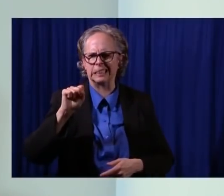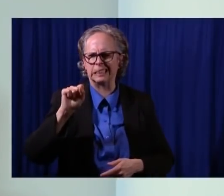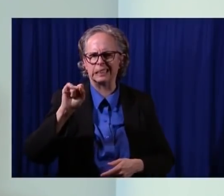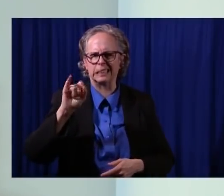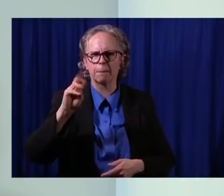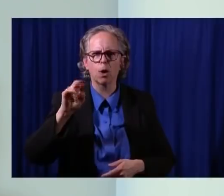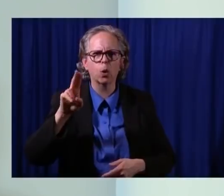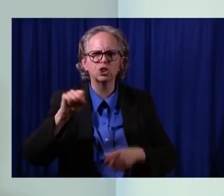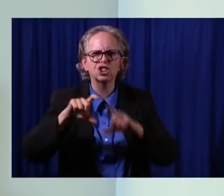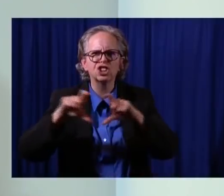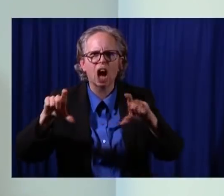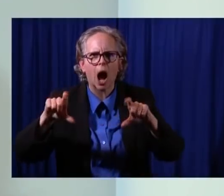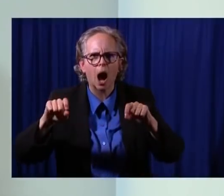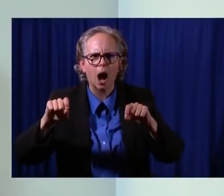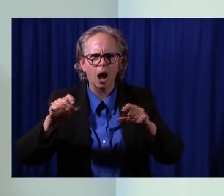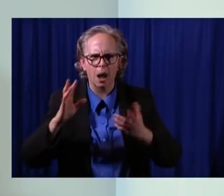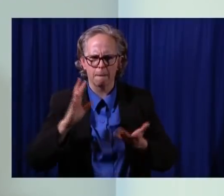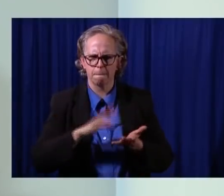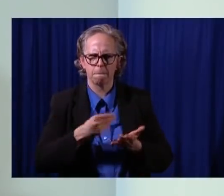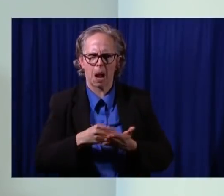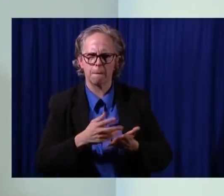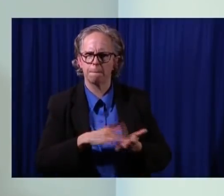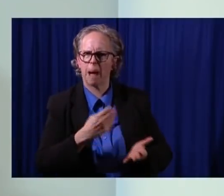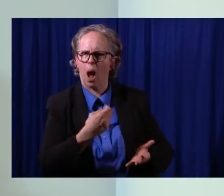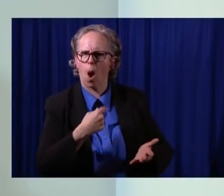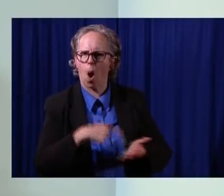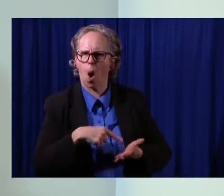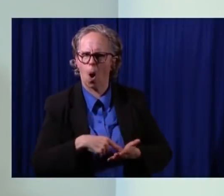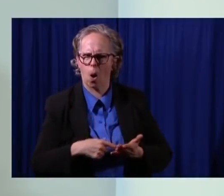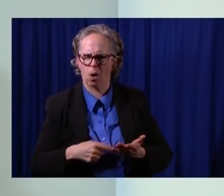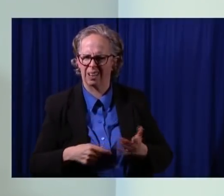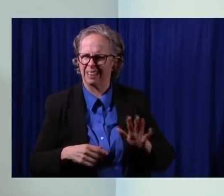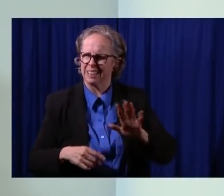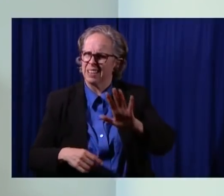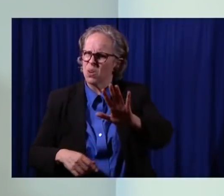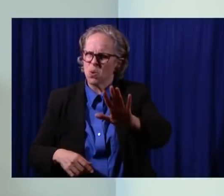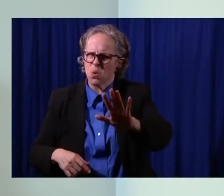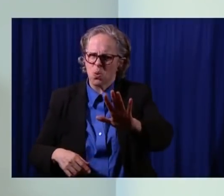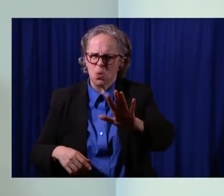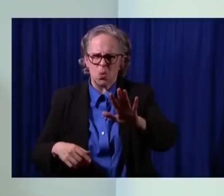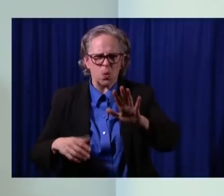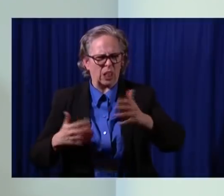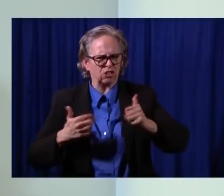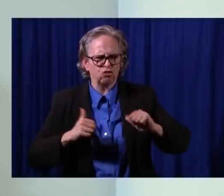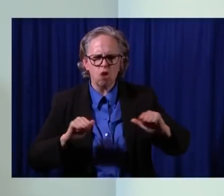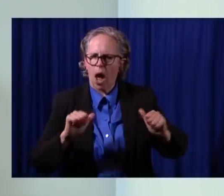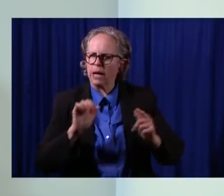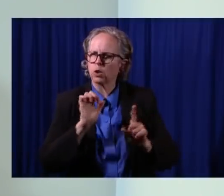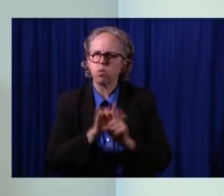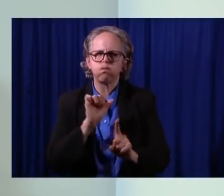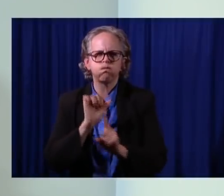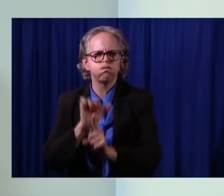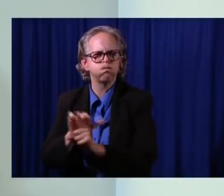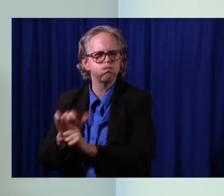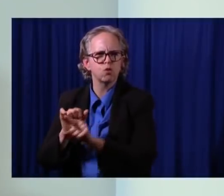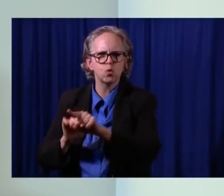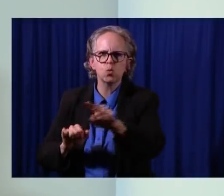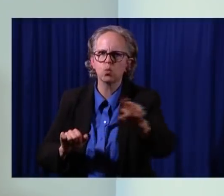OFFICIAL LOOKING NOTICES ARE GOING OUT CLAIMING TO BE FROM THE GOVERNMENT THAT SAY YOU'VE